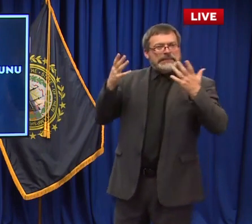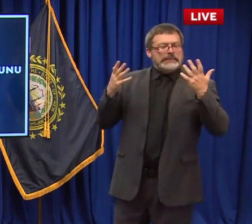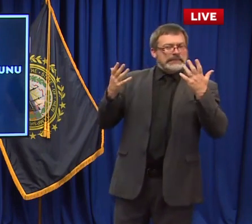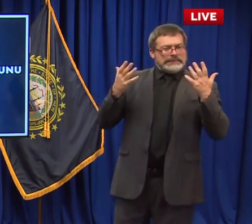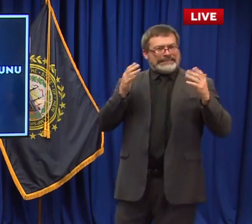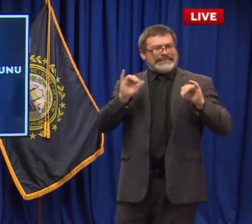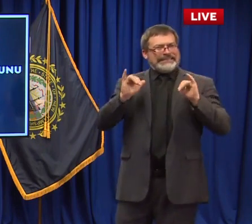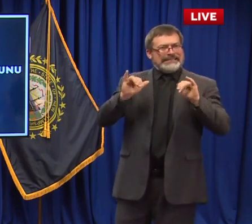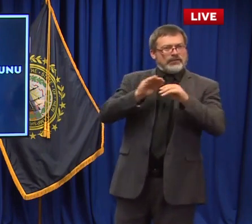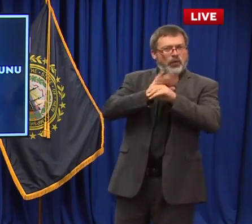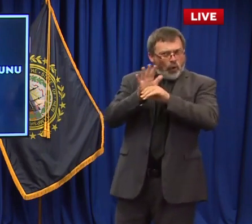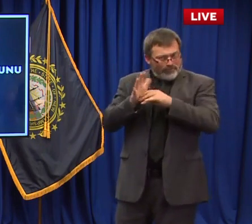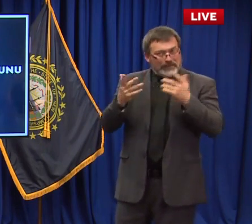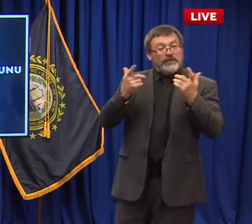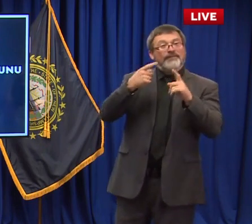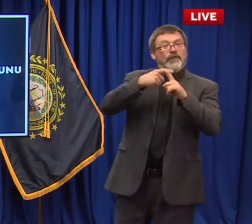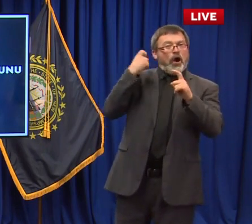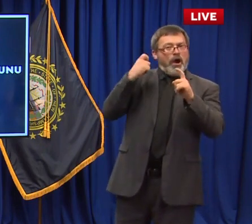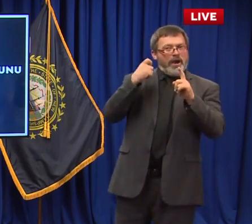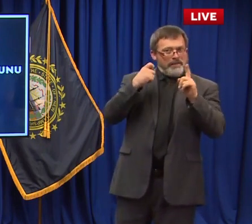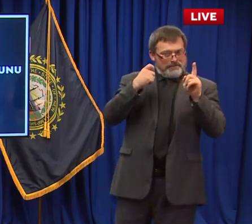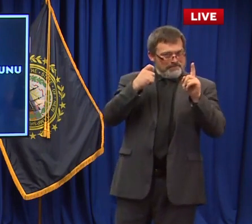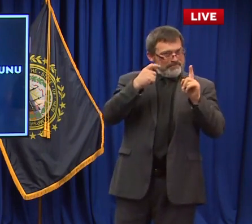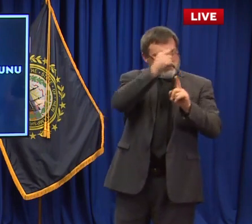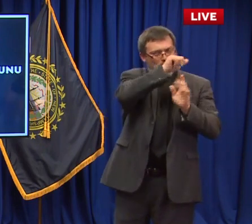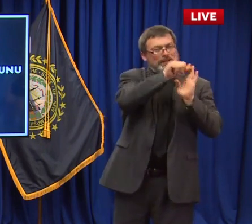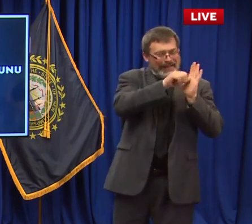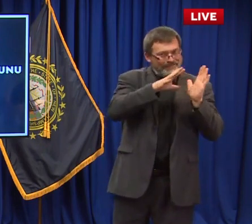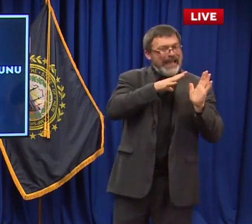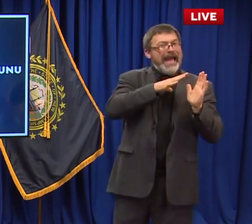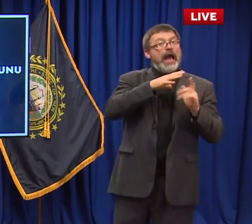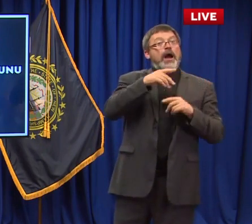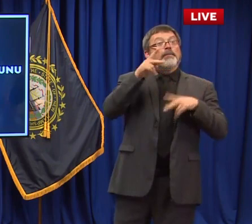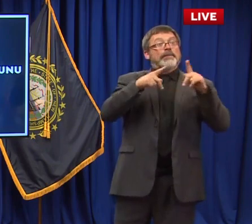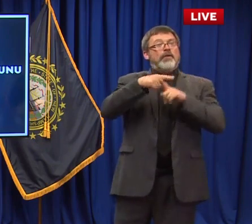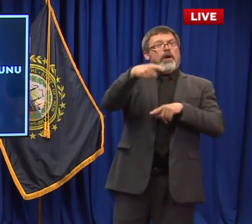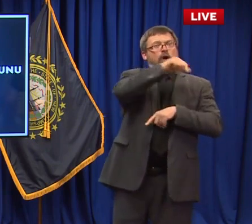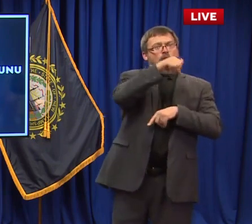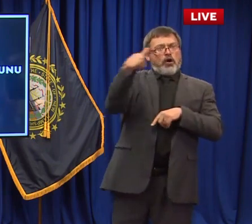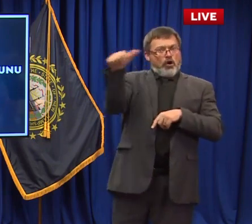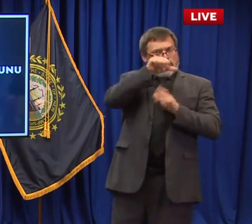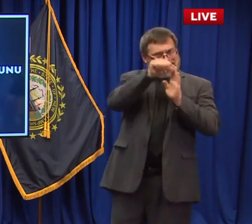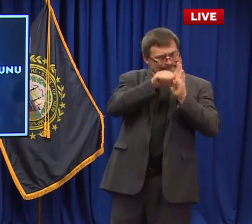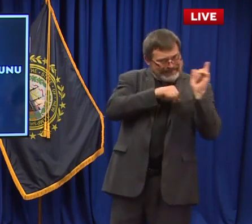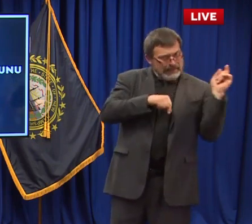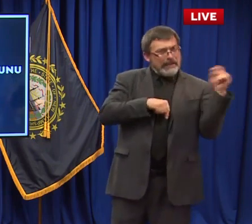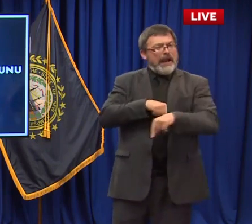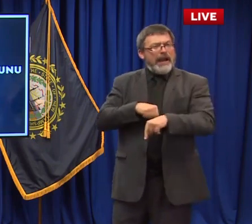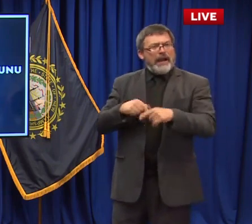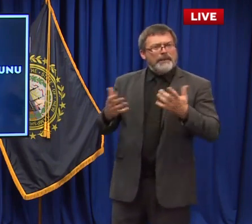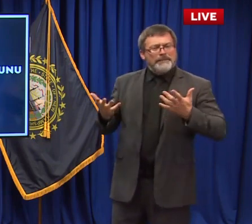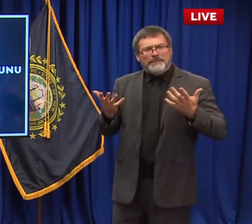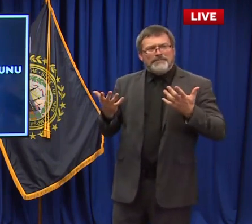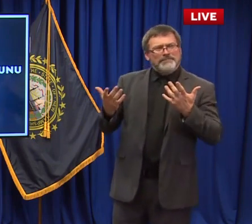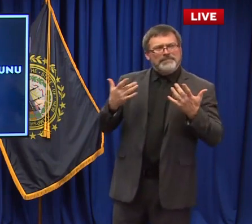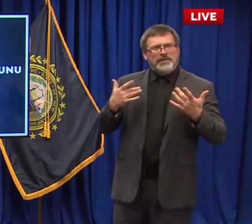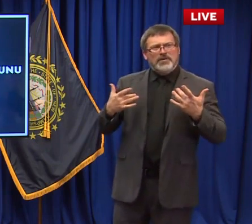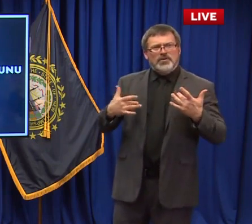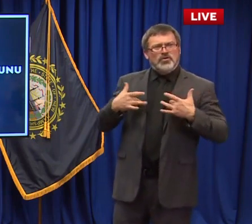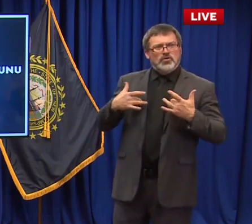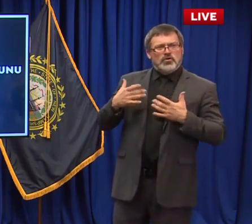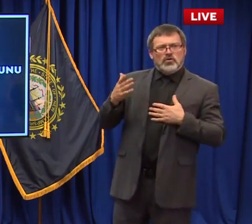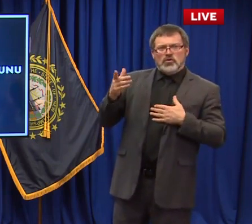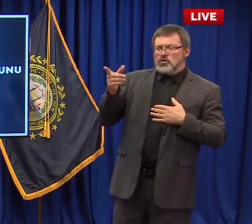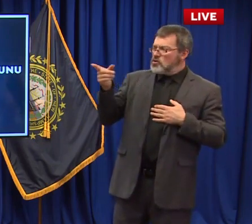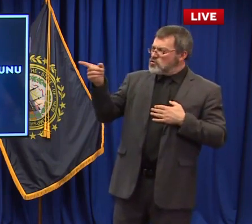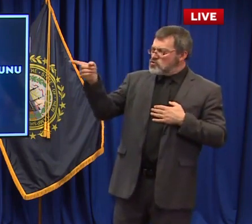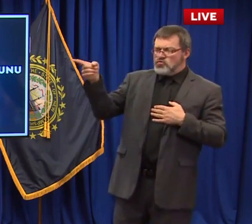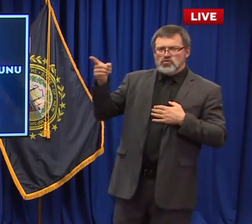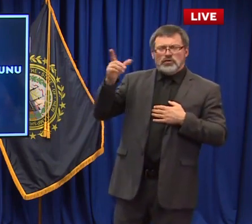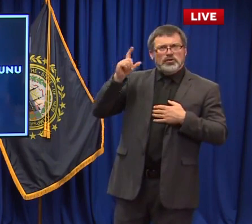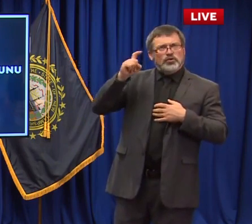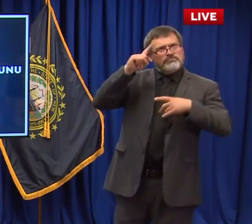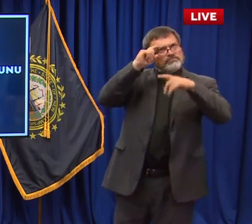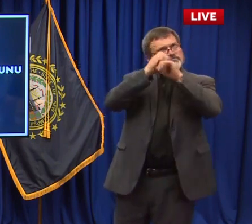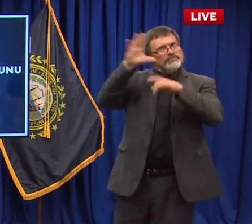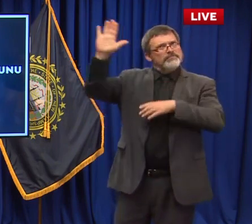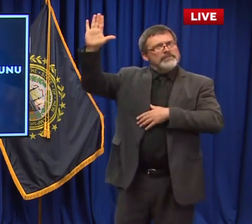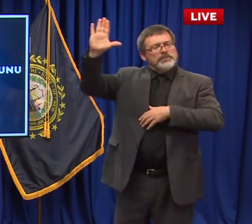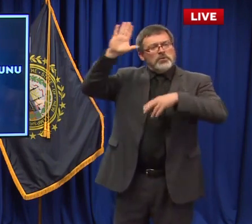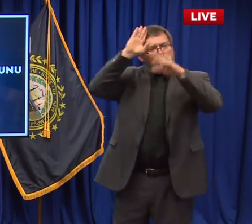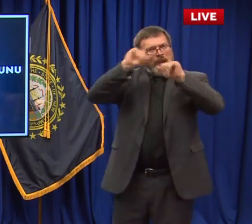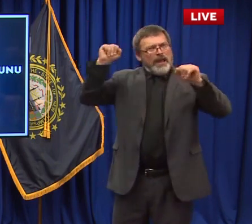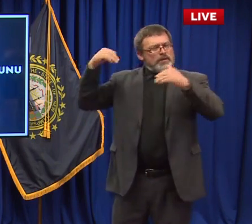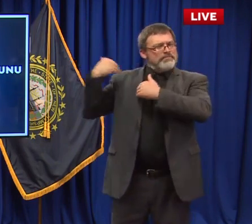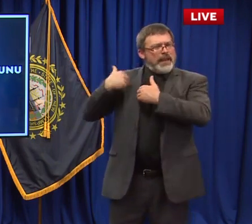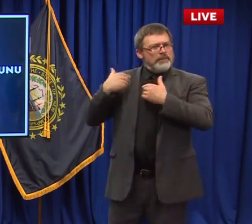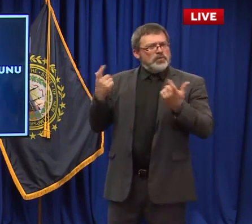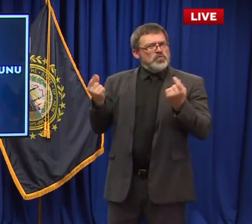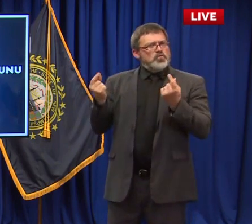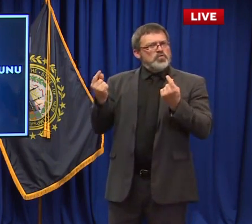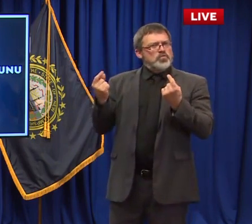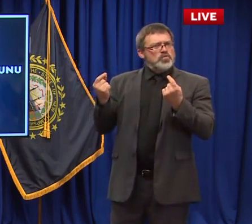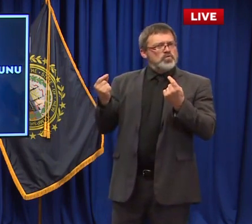GIVEN THIS RALLY HAS THE POTENTIAL TO ATTRACT THOUSANDS OF PEOPLE, DO YOU THINK -- WHAT DO YOU THINK ABOUT THE RESPONSIBILITY ON BEHALF OF THE PRESIDENT AND WHAT MESSAGE DO